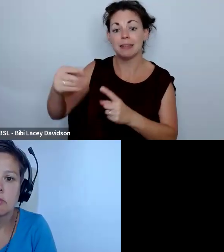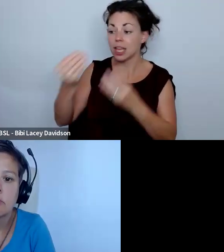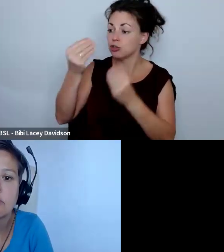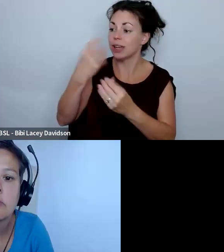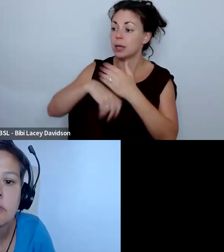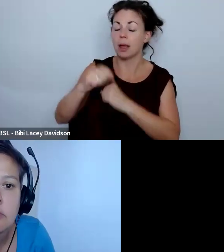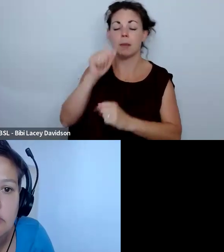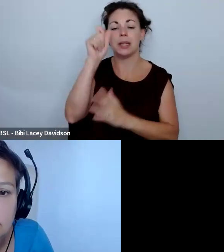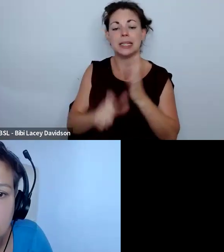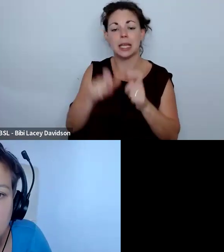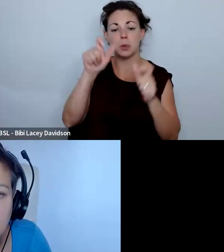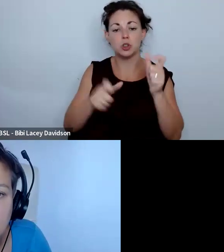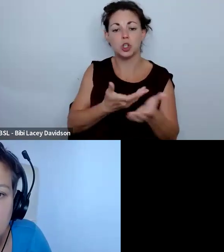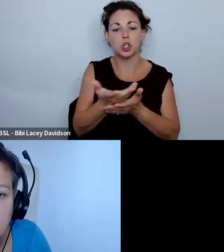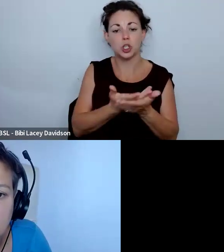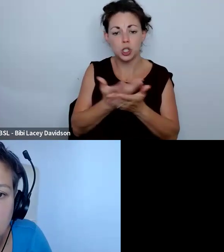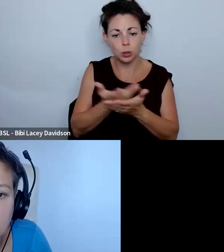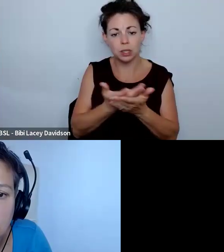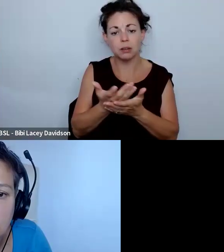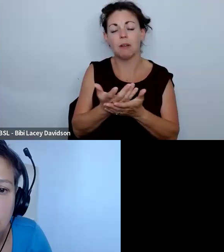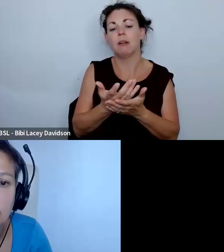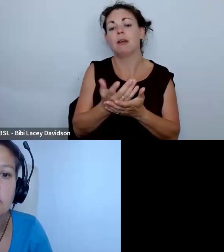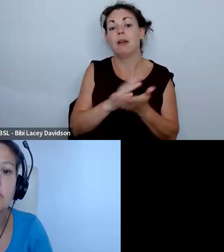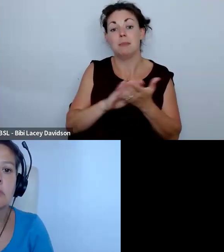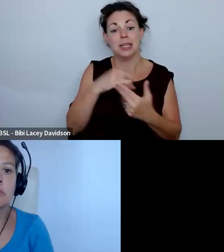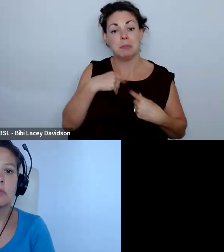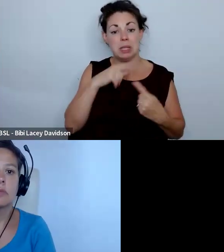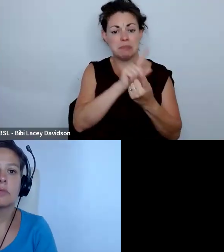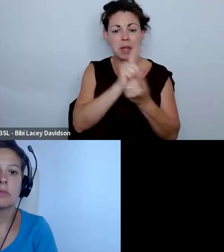who also are now going into policy work as well, and